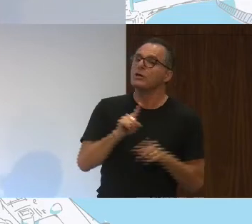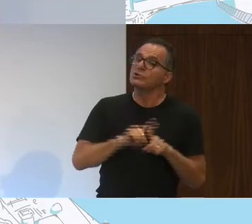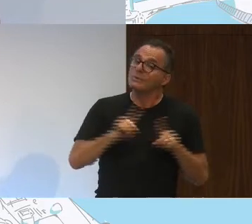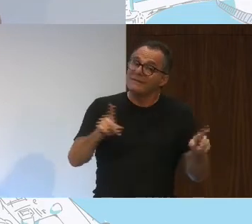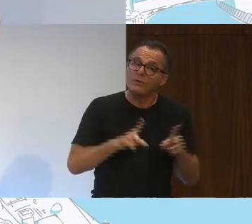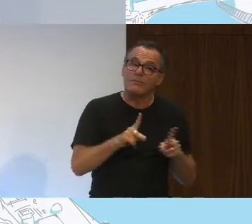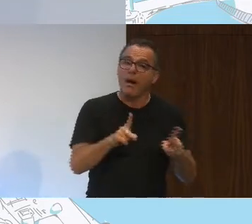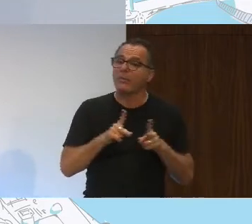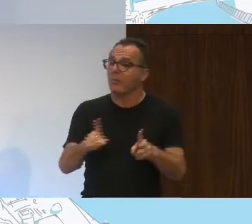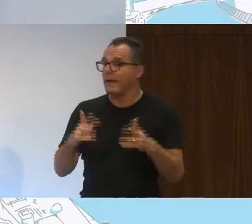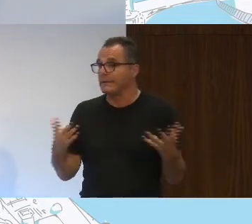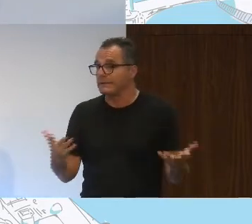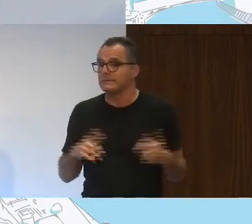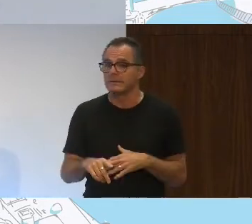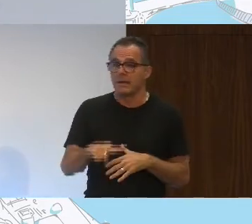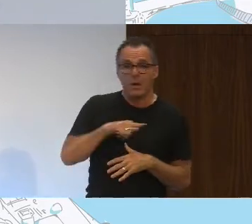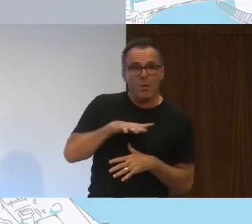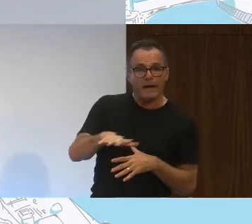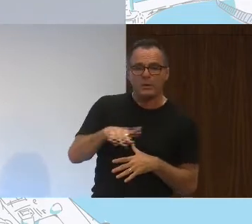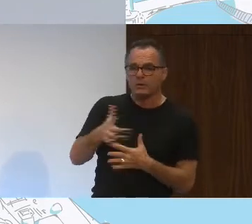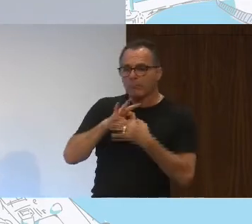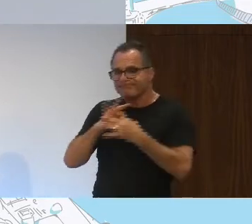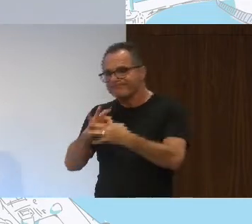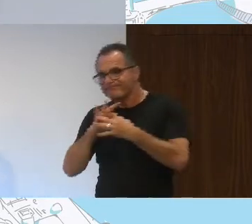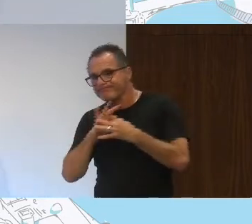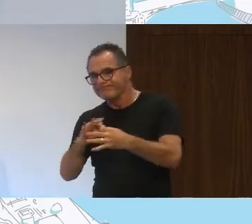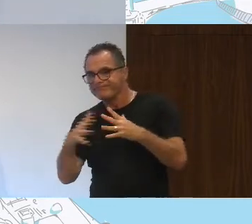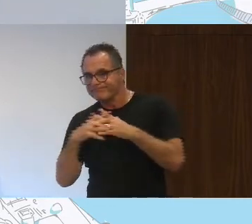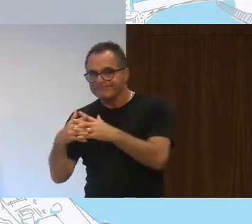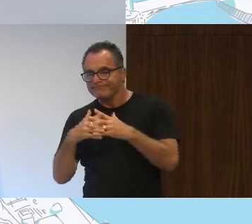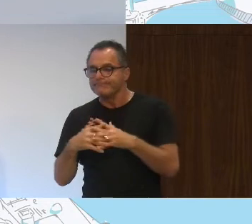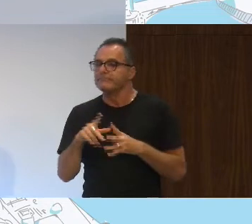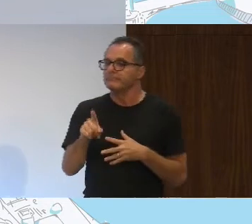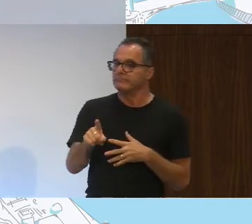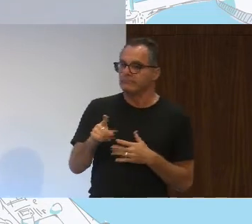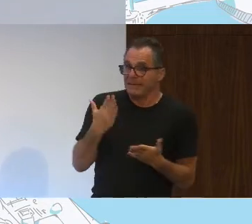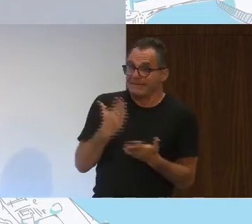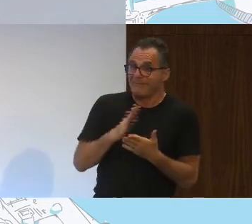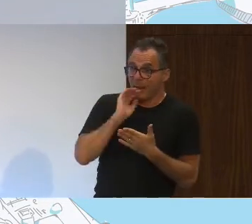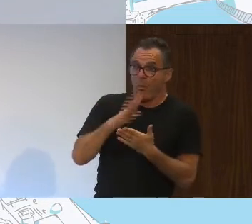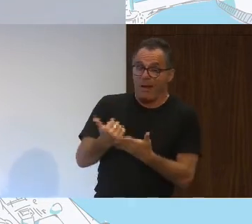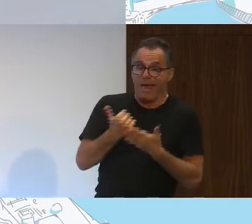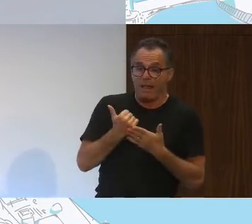I can't see why we can't get them together and I think I think they're definitely, definitely helpful having combination of those.